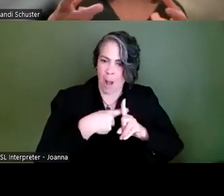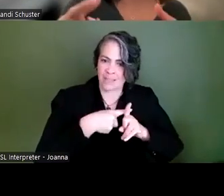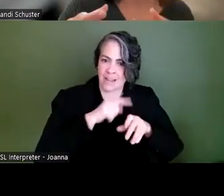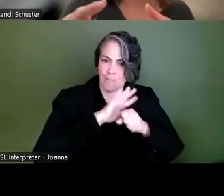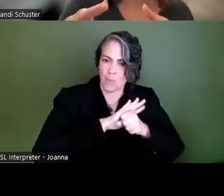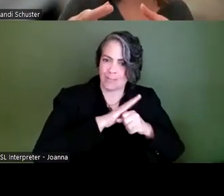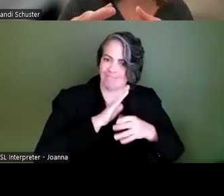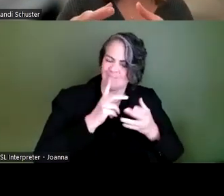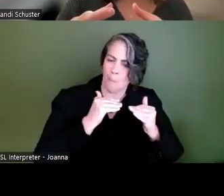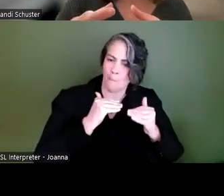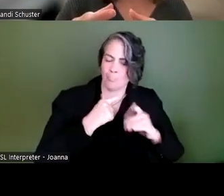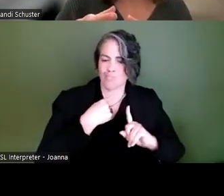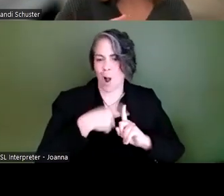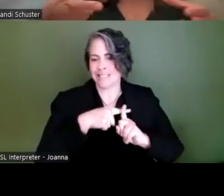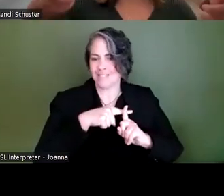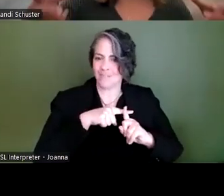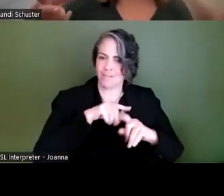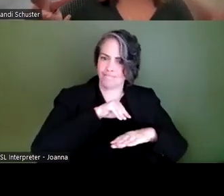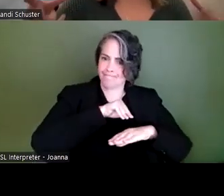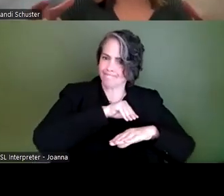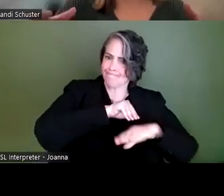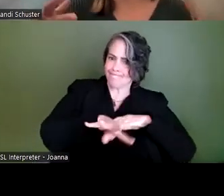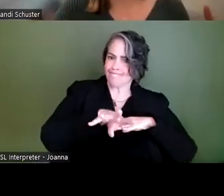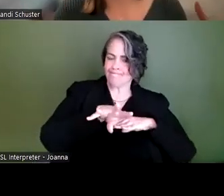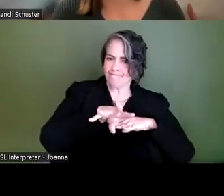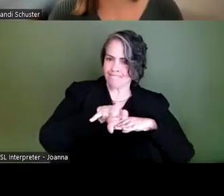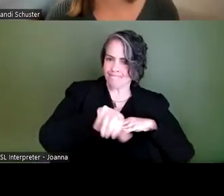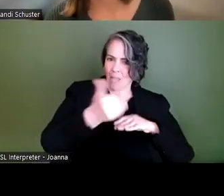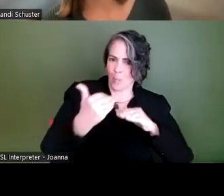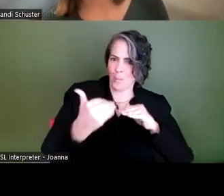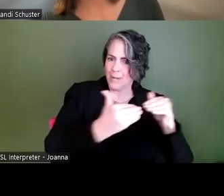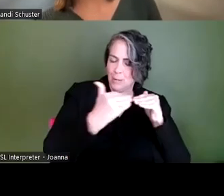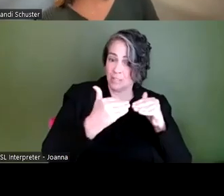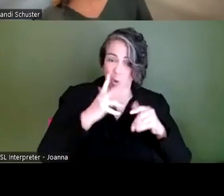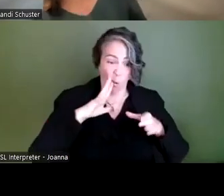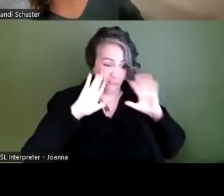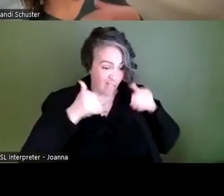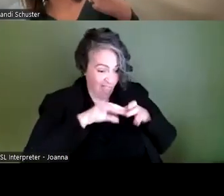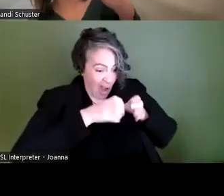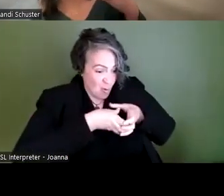in schools, may actually mean intervening on many, right. Both in terms of youth,